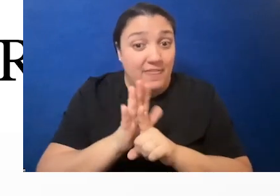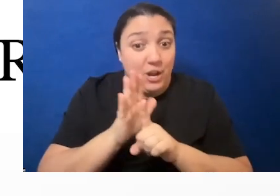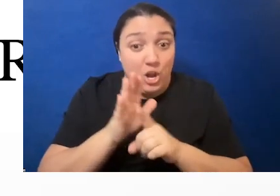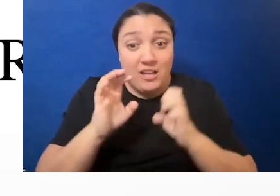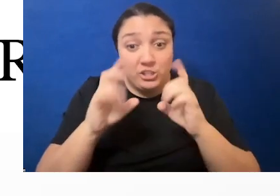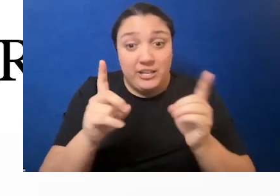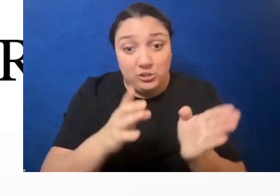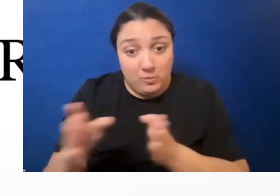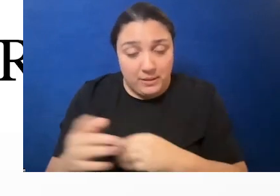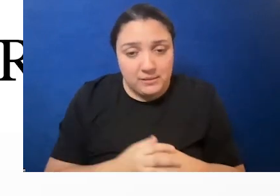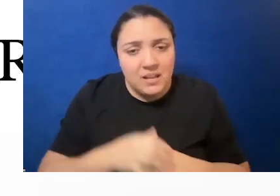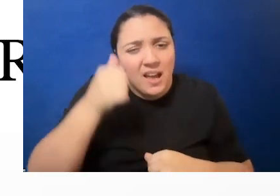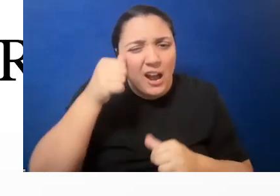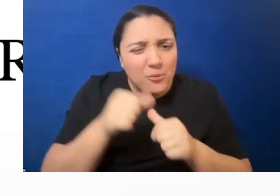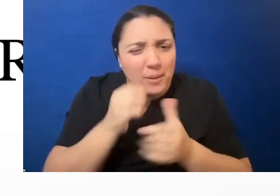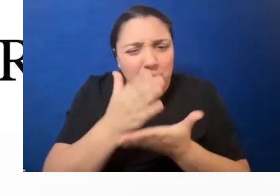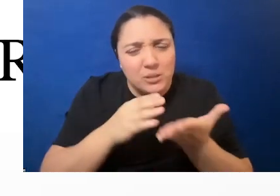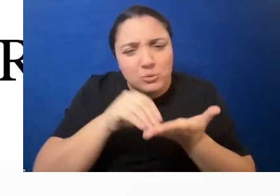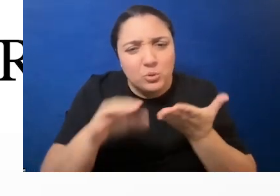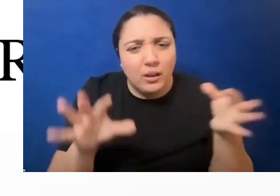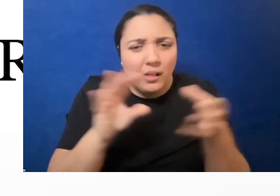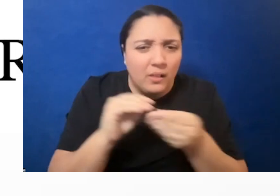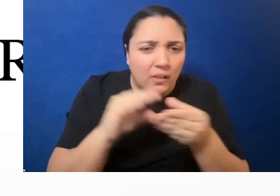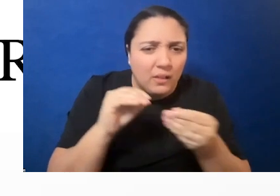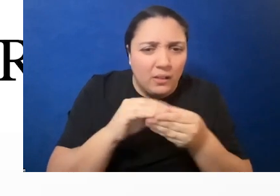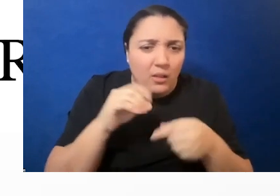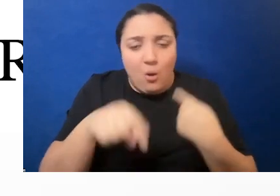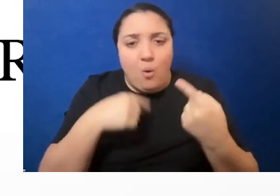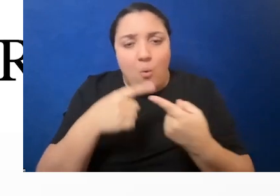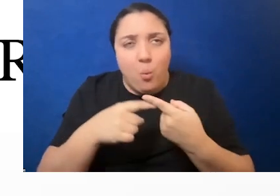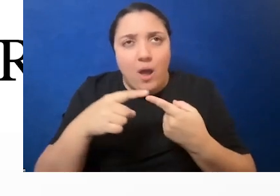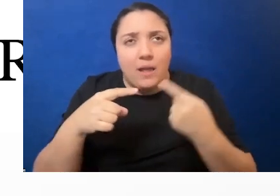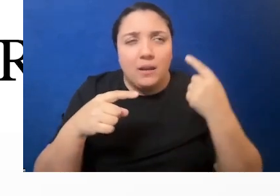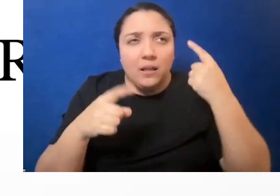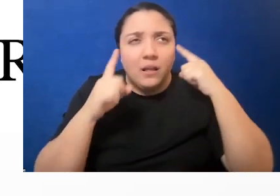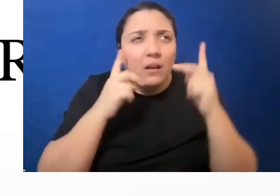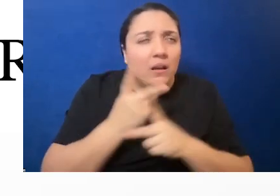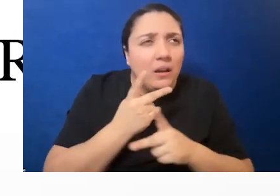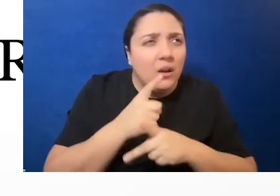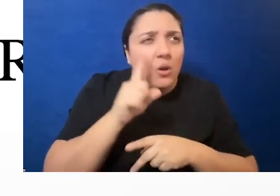FOR EDUCATIONAL PLANS. STUDENTS EXPLAINED BY THE TIME